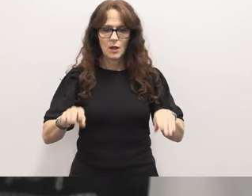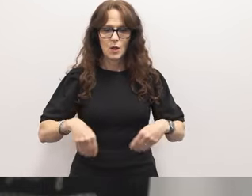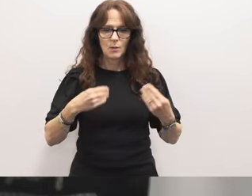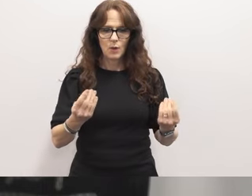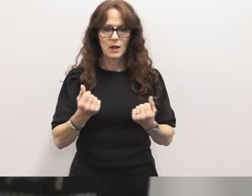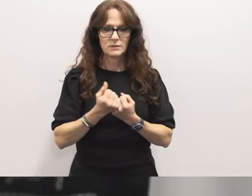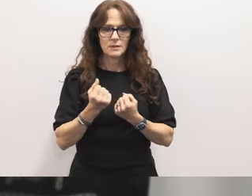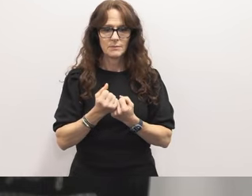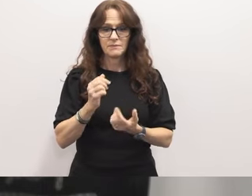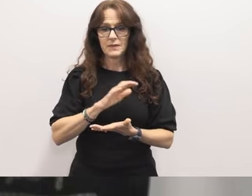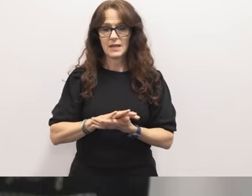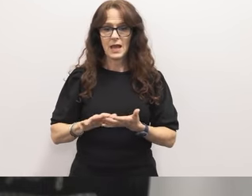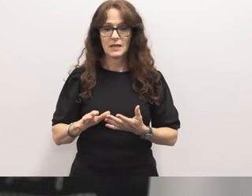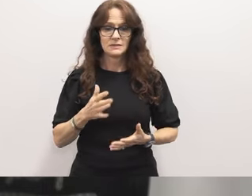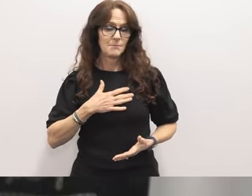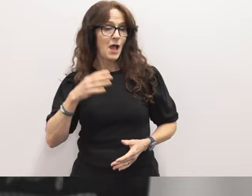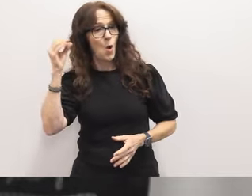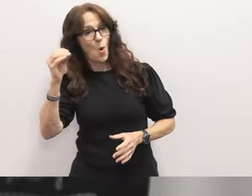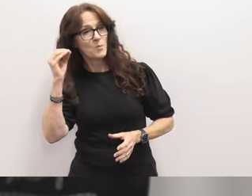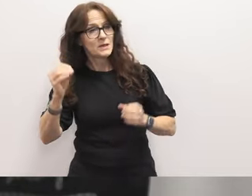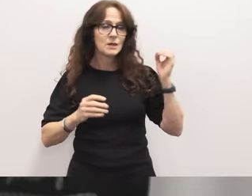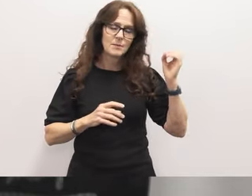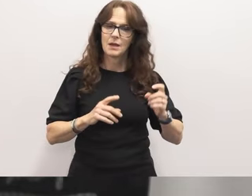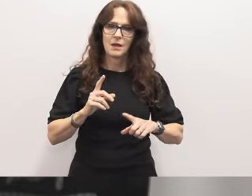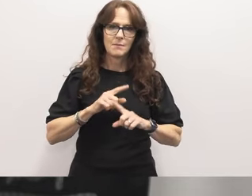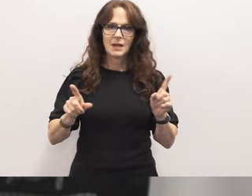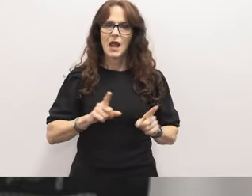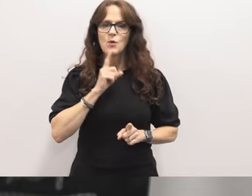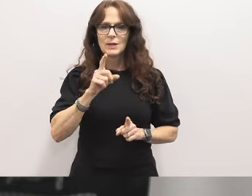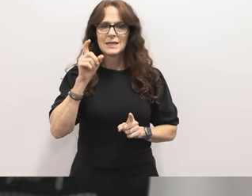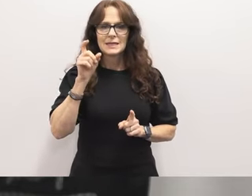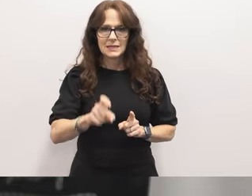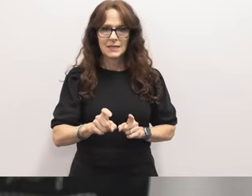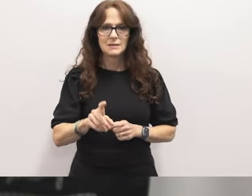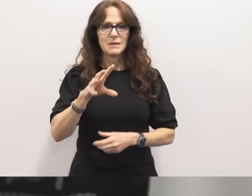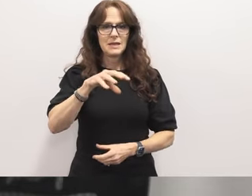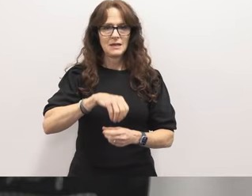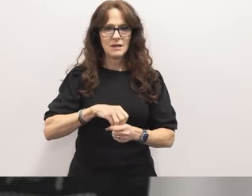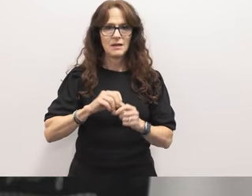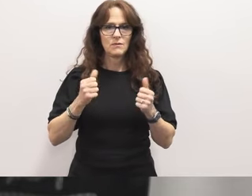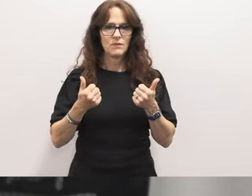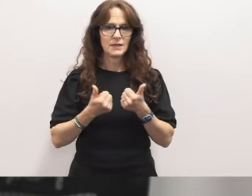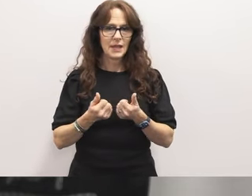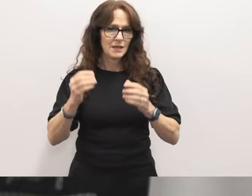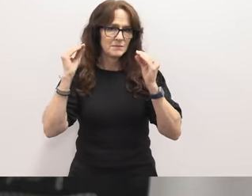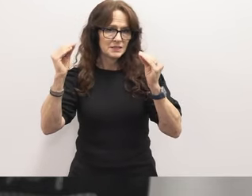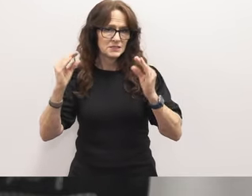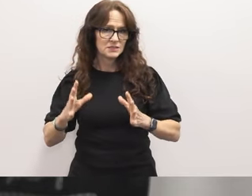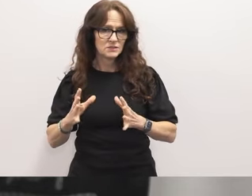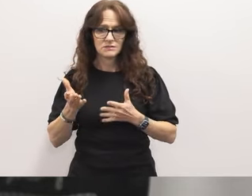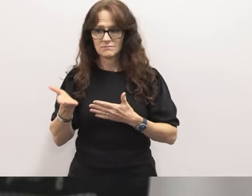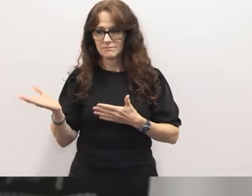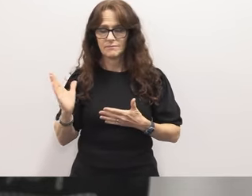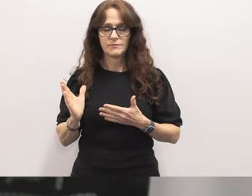It's nice to give my opinion about something, but I really need to be in the game and teaching teachers of what I know